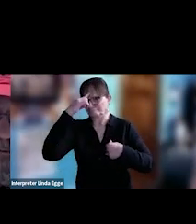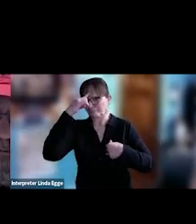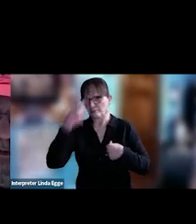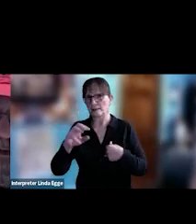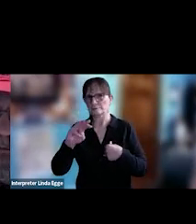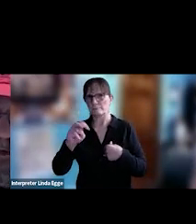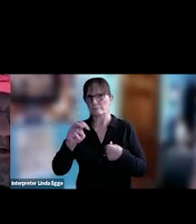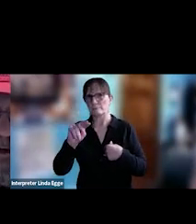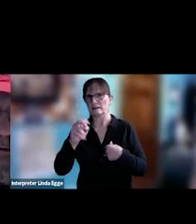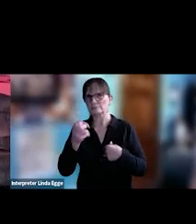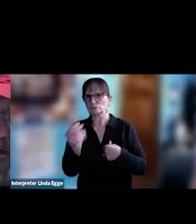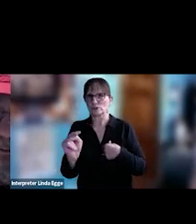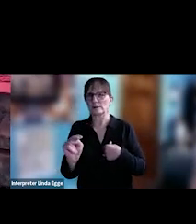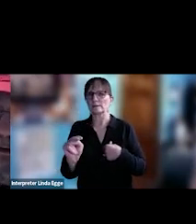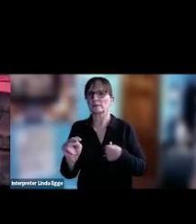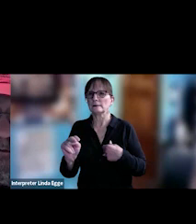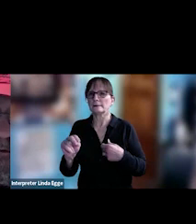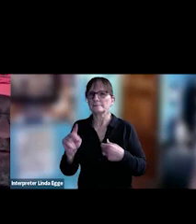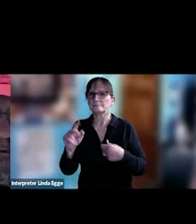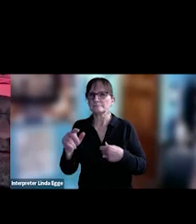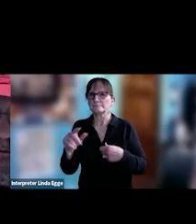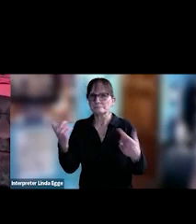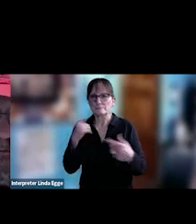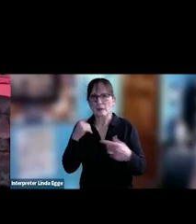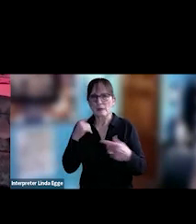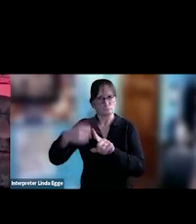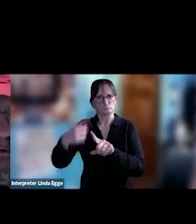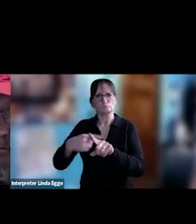and they take rent out, which I don't mind, you know,